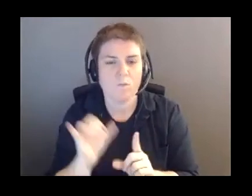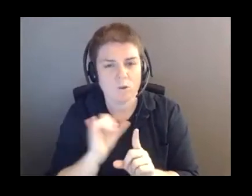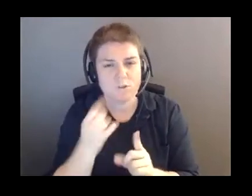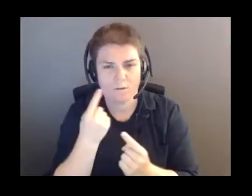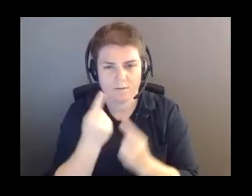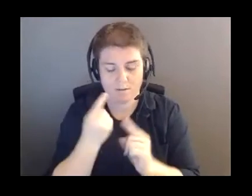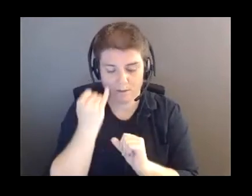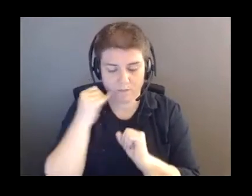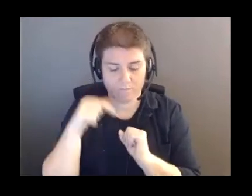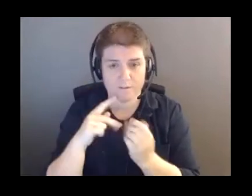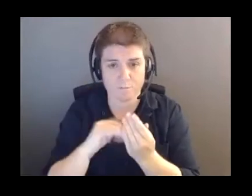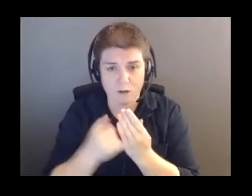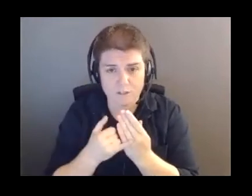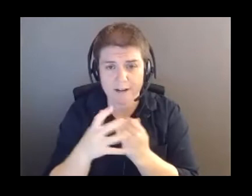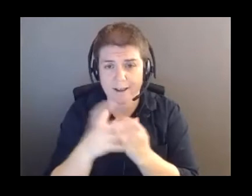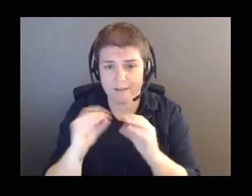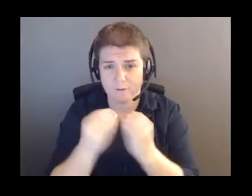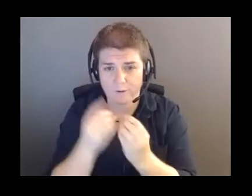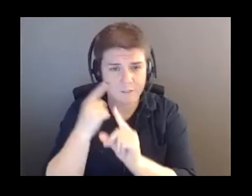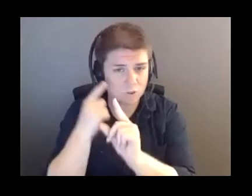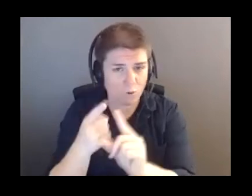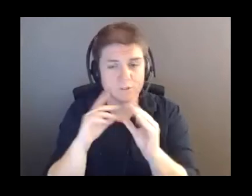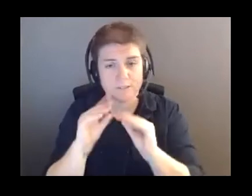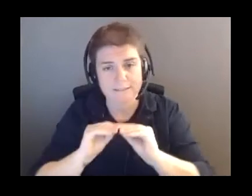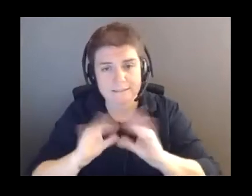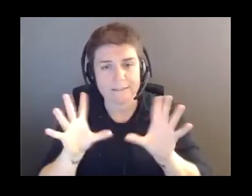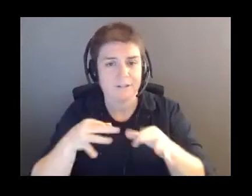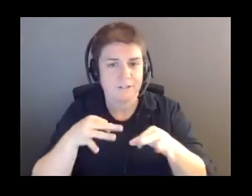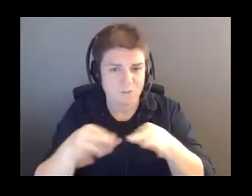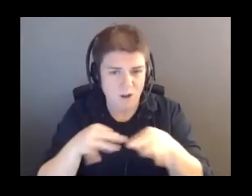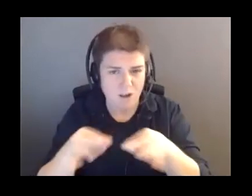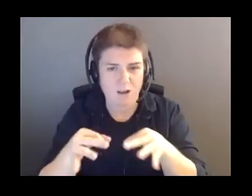project and the organization's goals are clearly described and align with the organization's